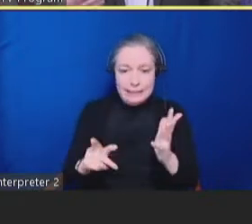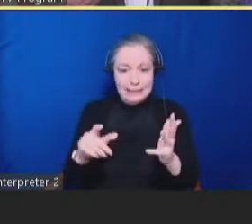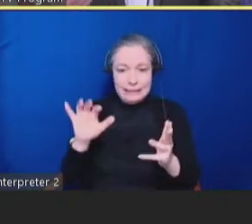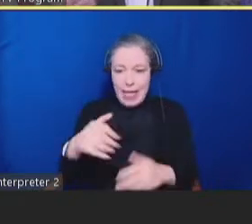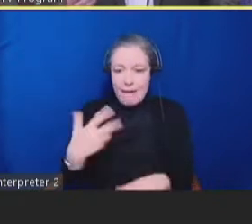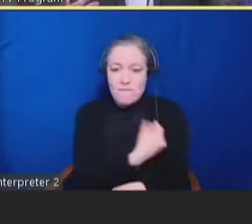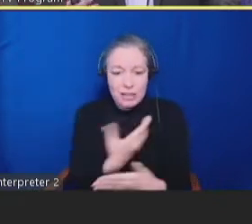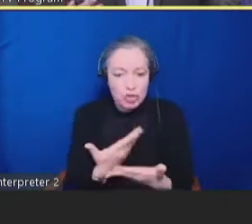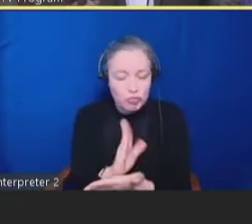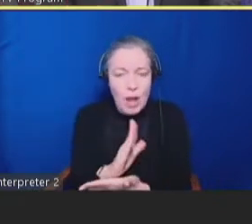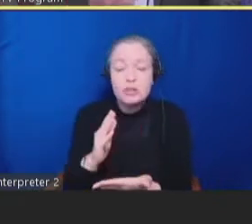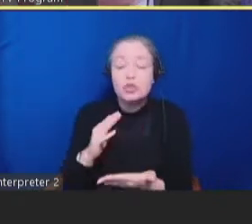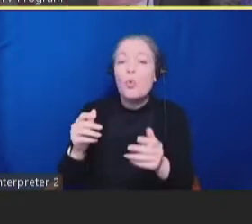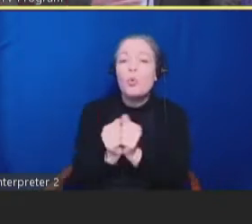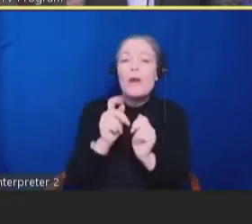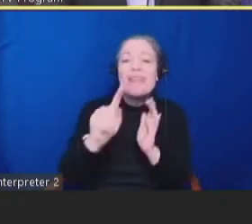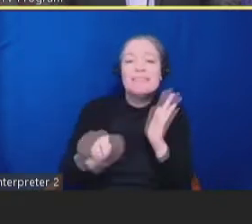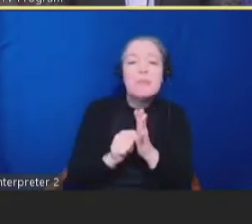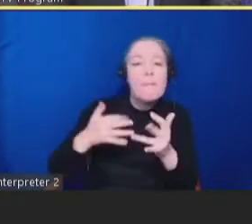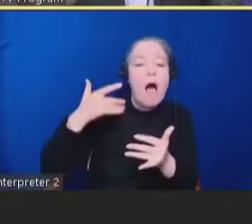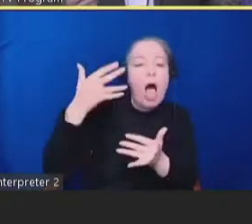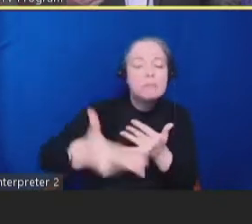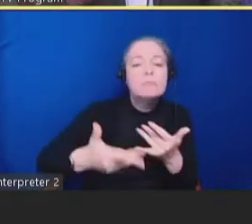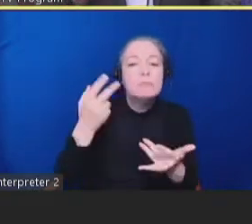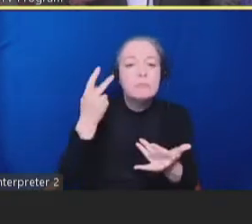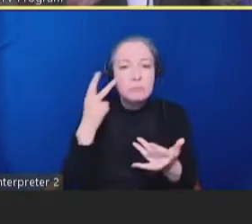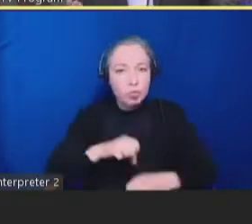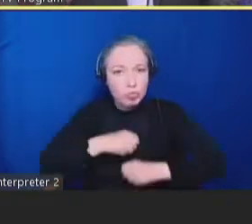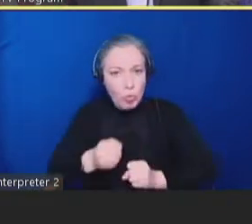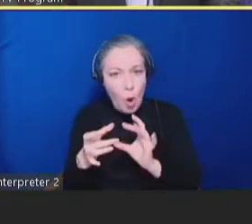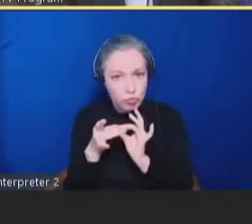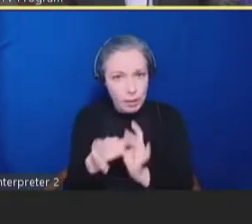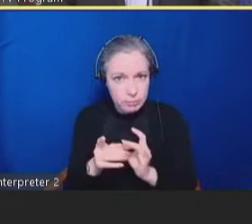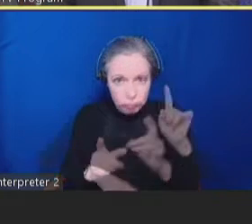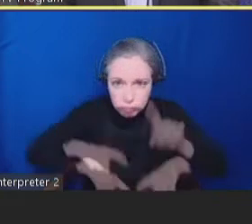strong relationship with a wide variety of areas. And one of the things we look to do in the future